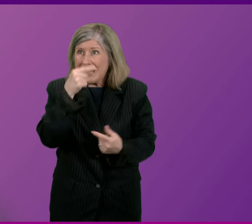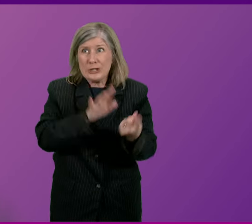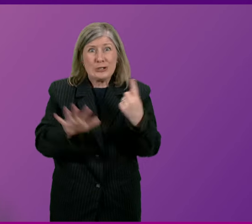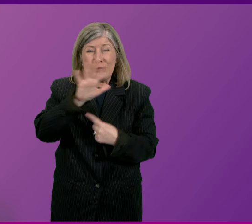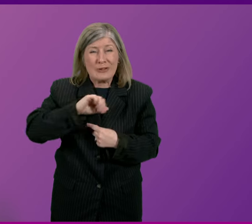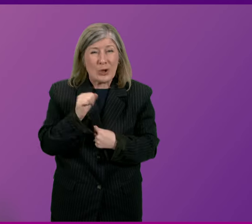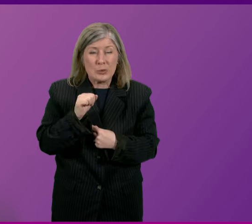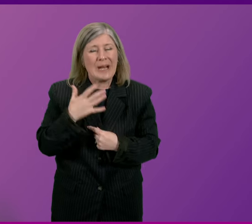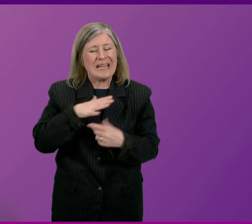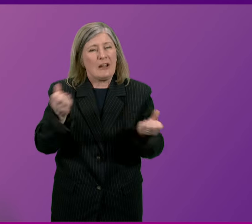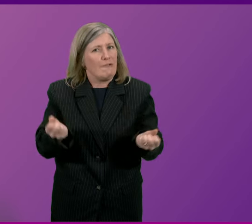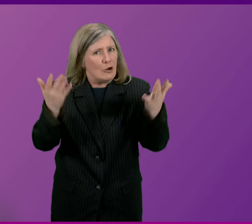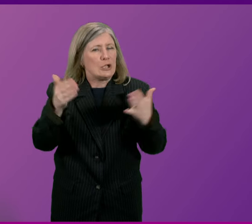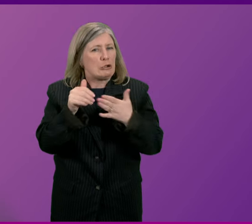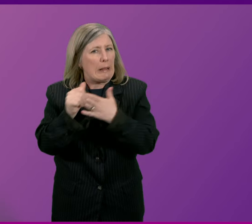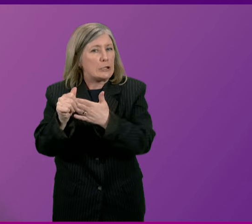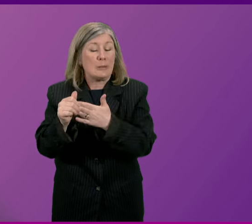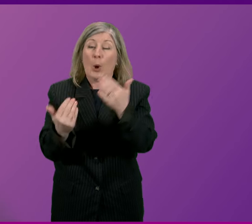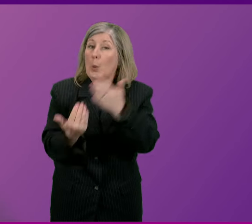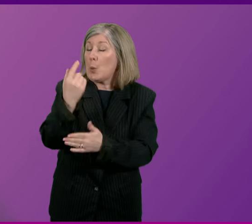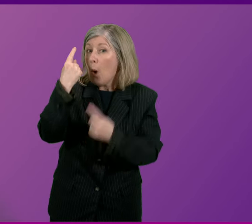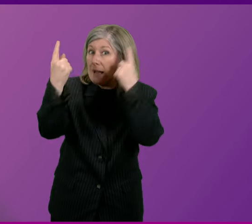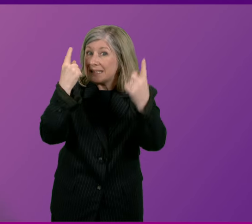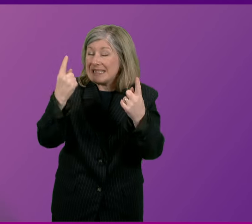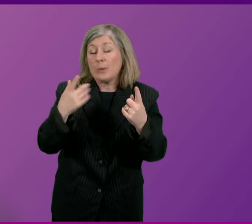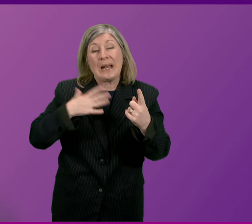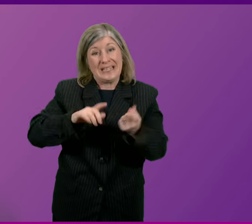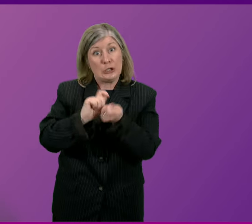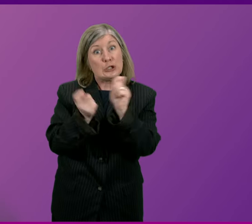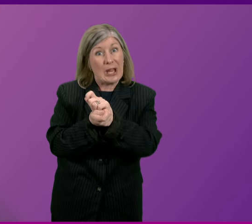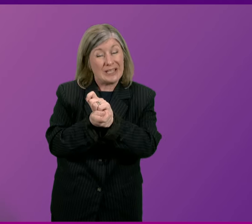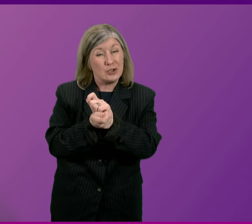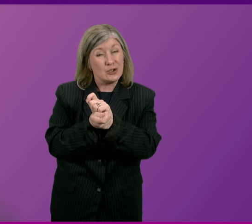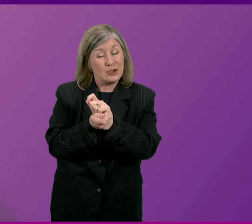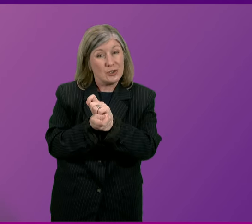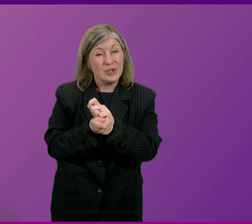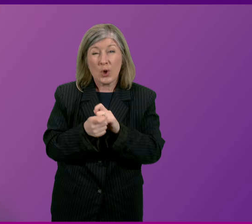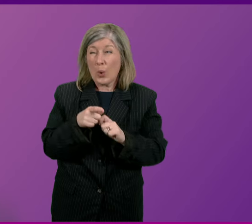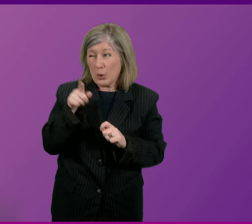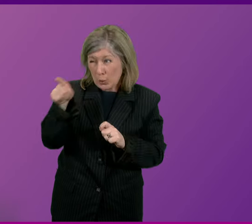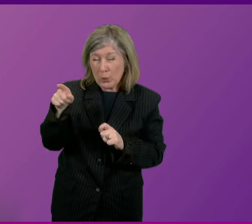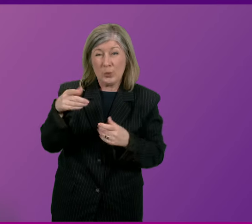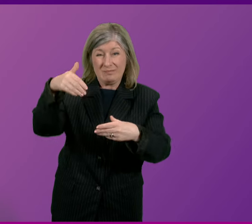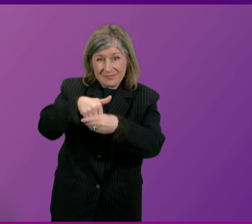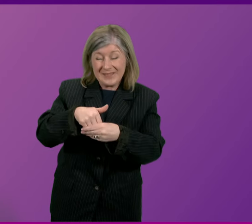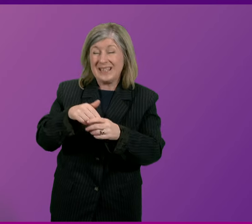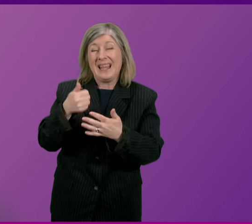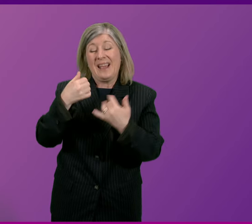fresh leadership, new ideas and change, so after being at the heart of every single SNP failure for